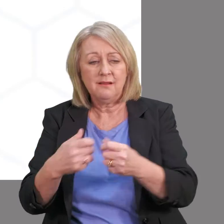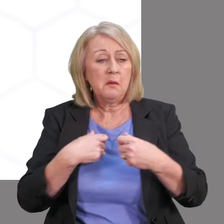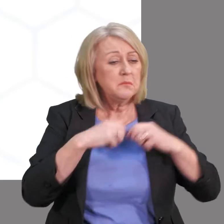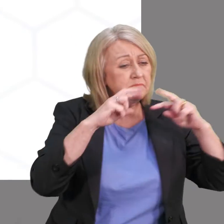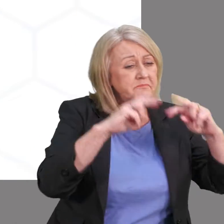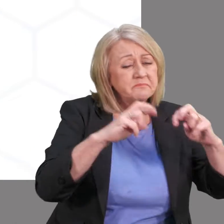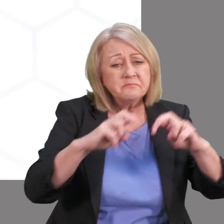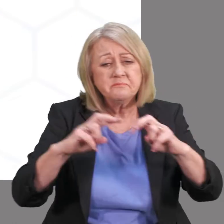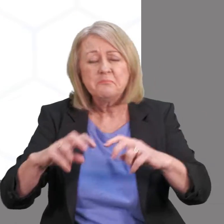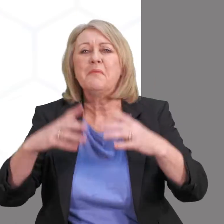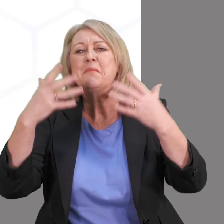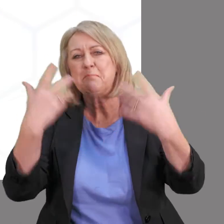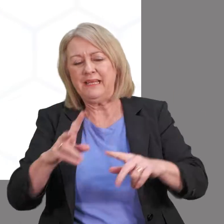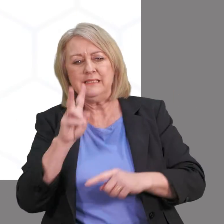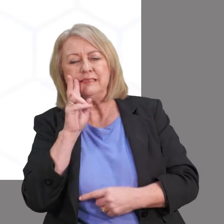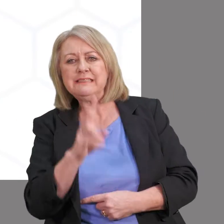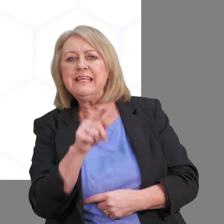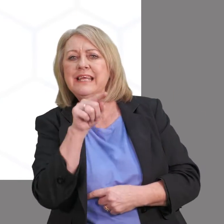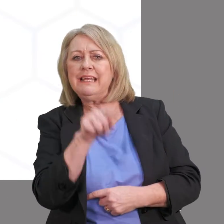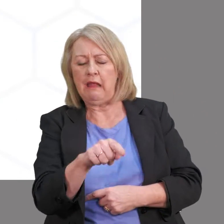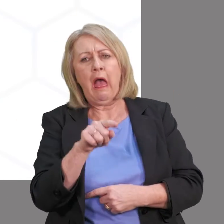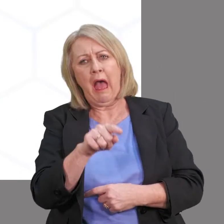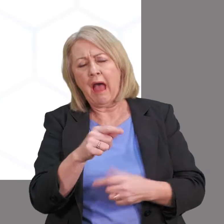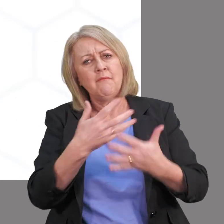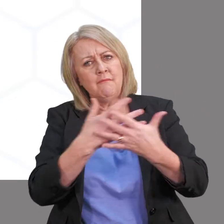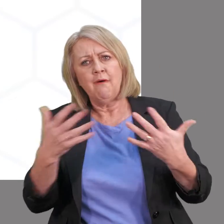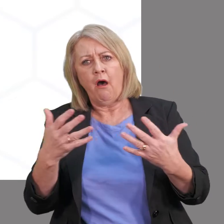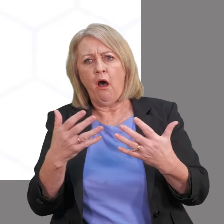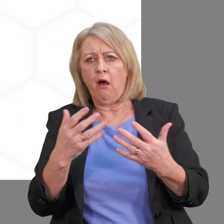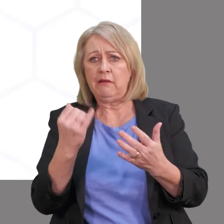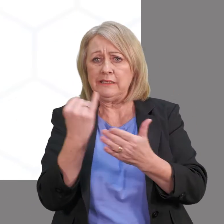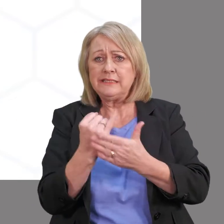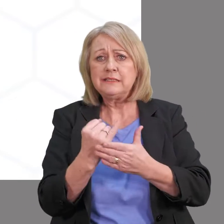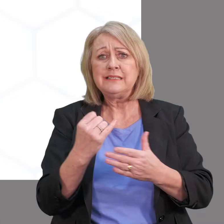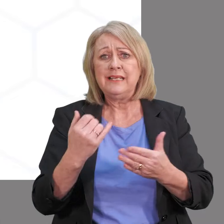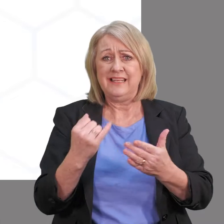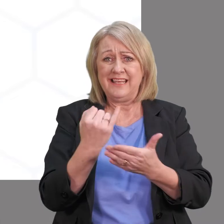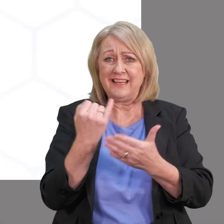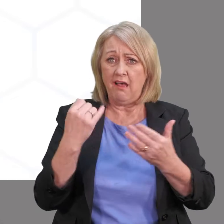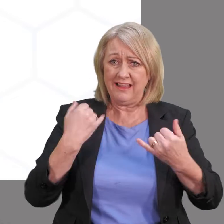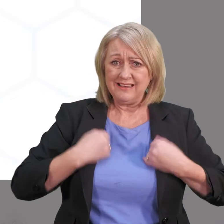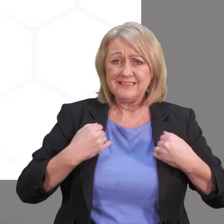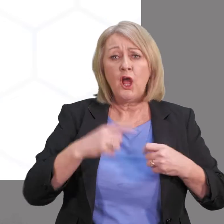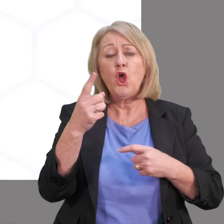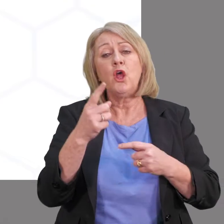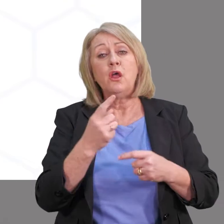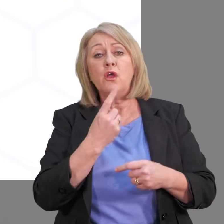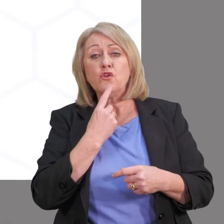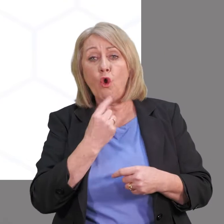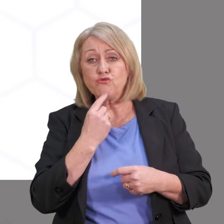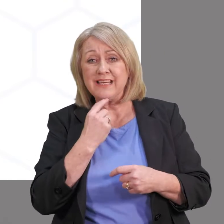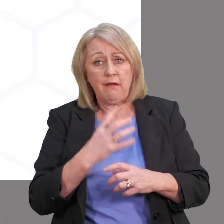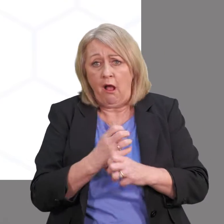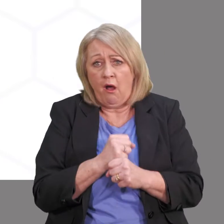Our research showed that the most prevalent conditions are urinary incontinence,